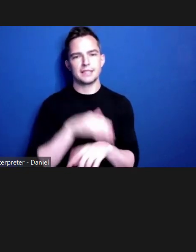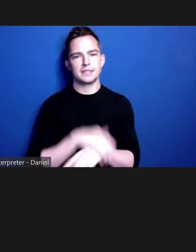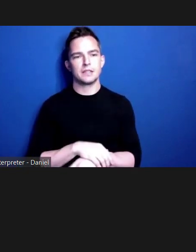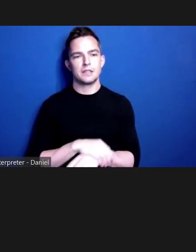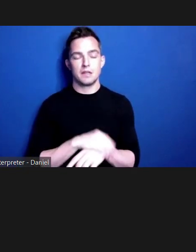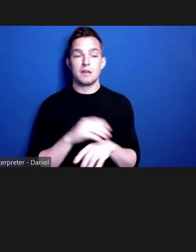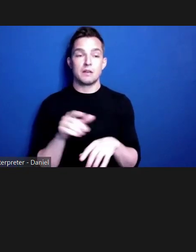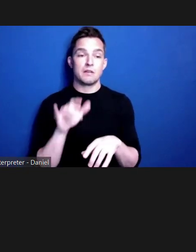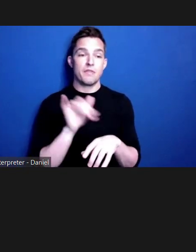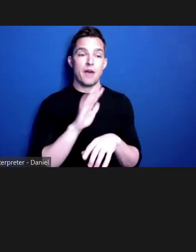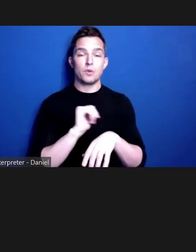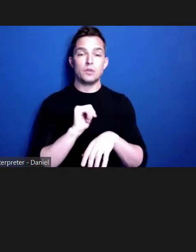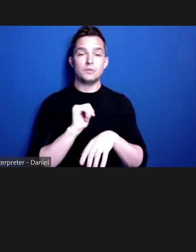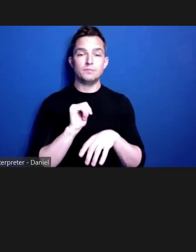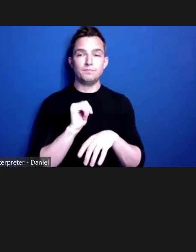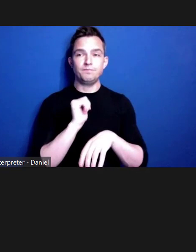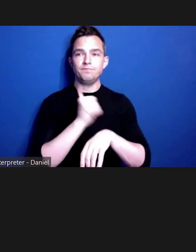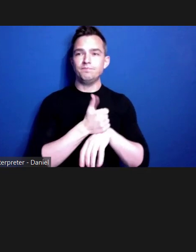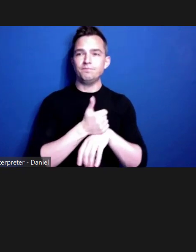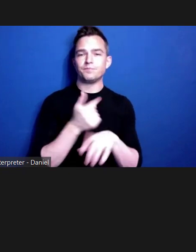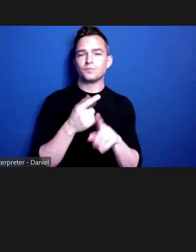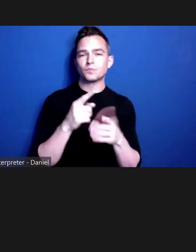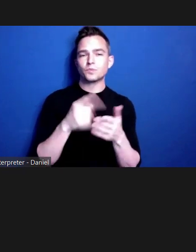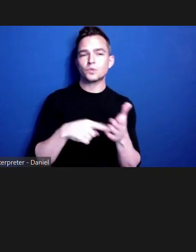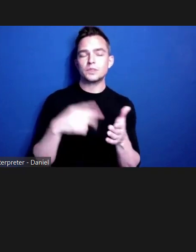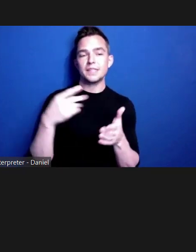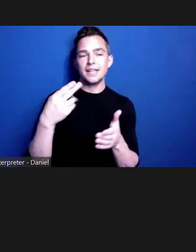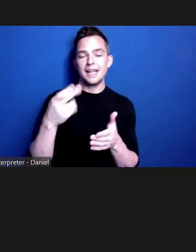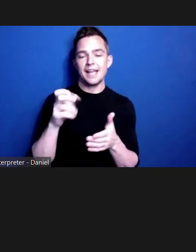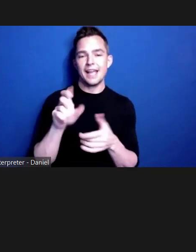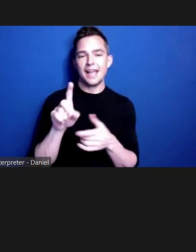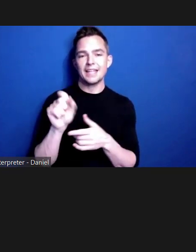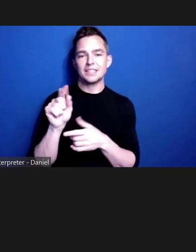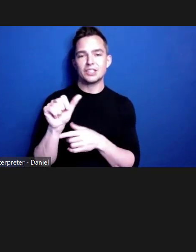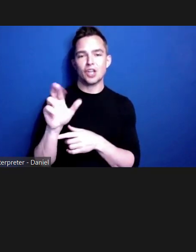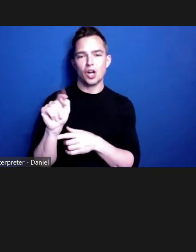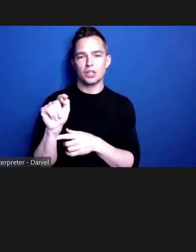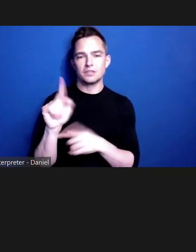frame what is head start is all about.